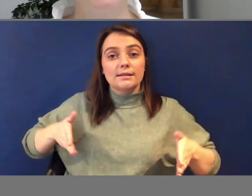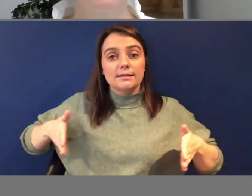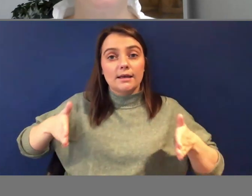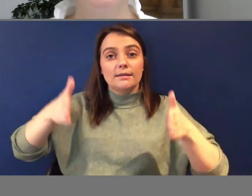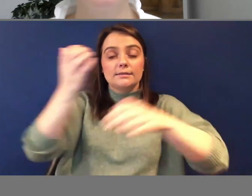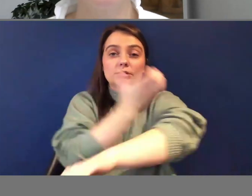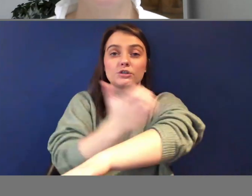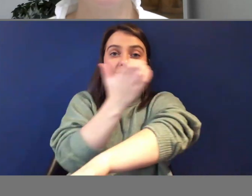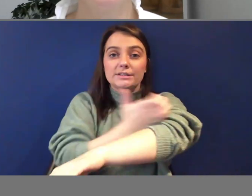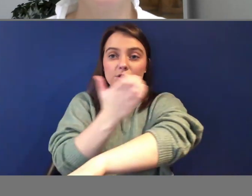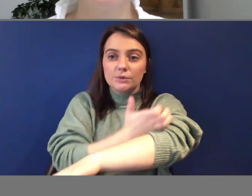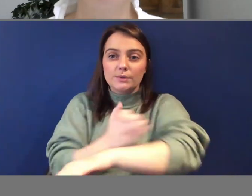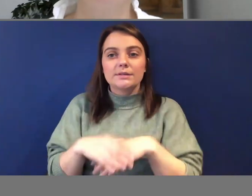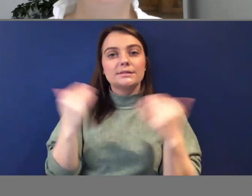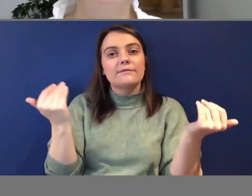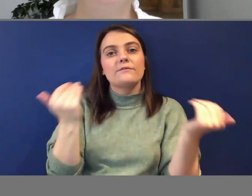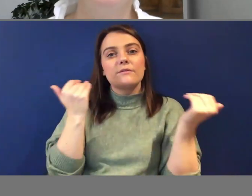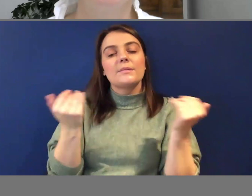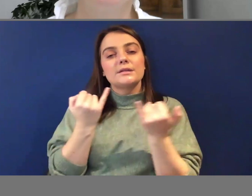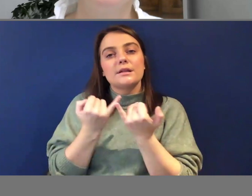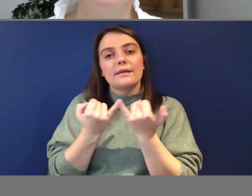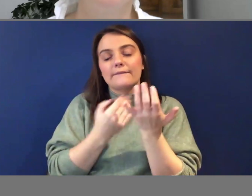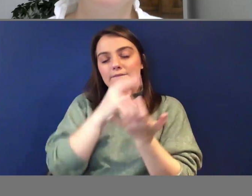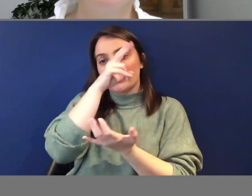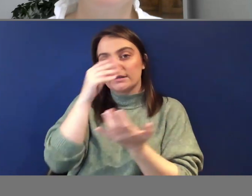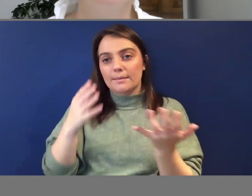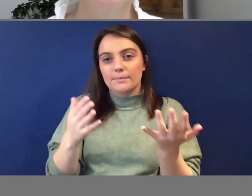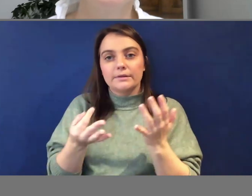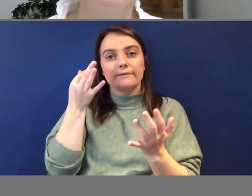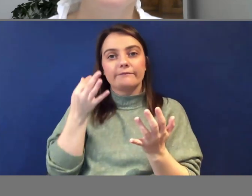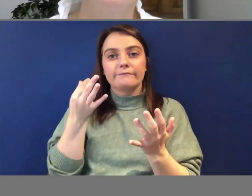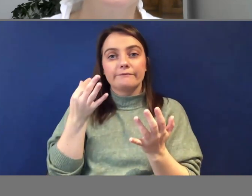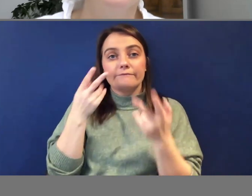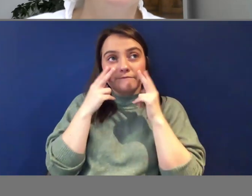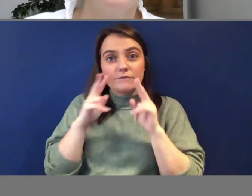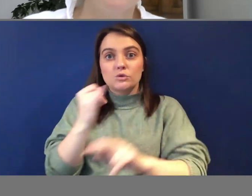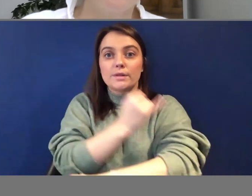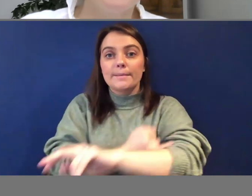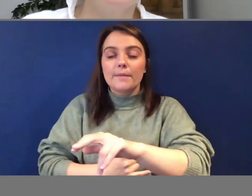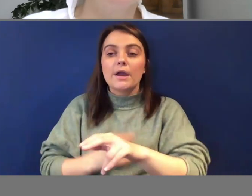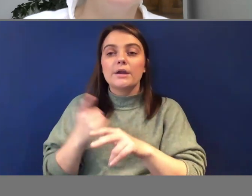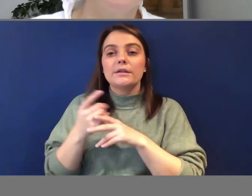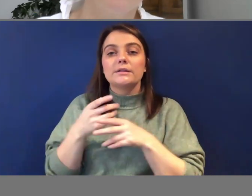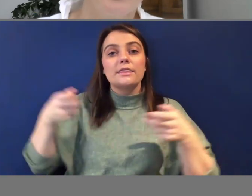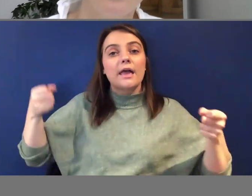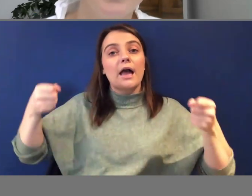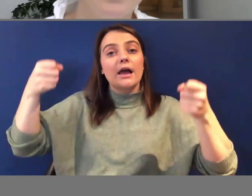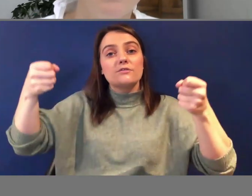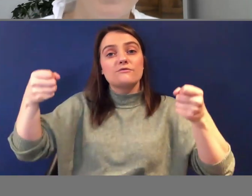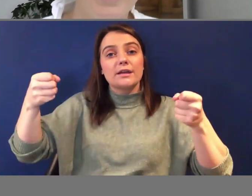again so let's say if you are visually impaired that the handrail is actually guiding you around